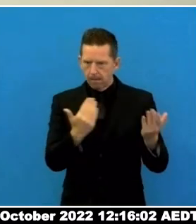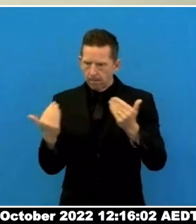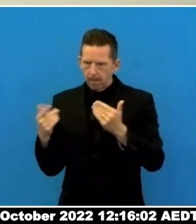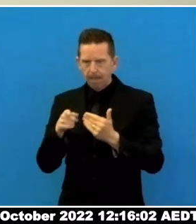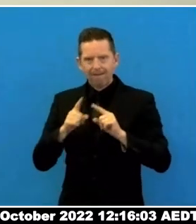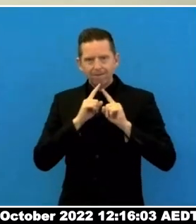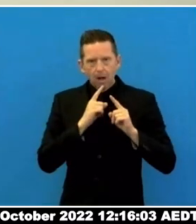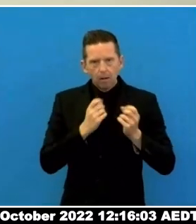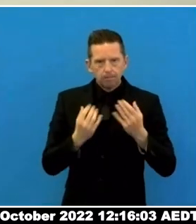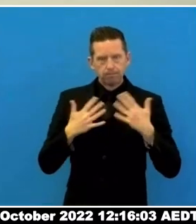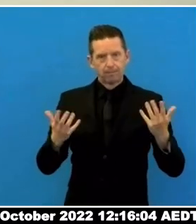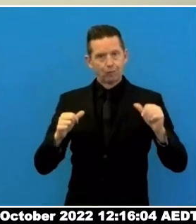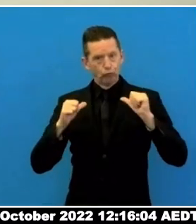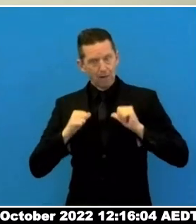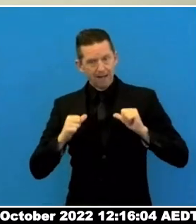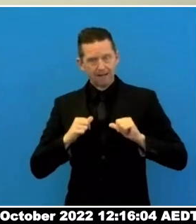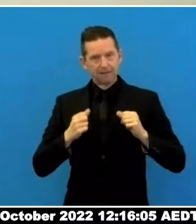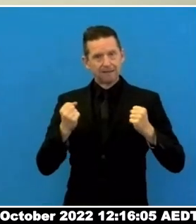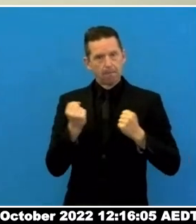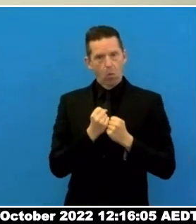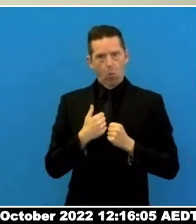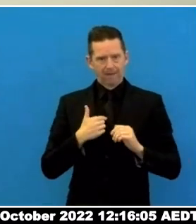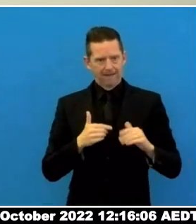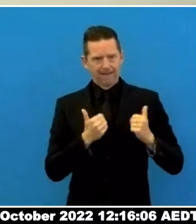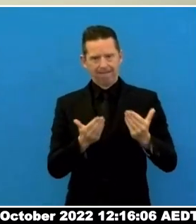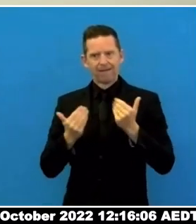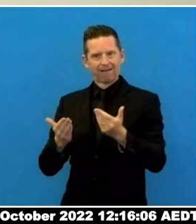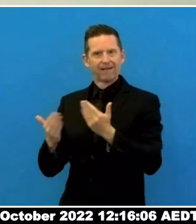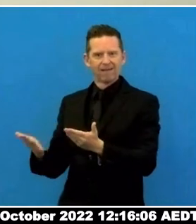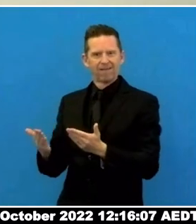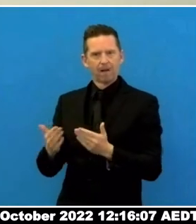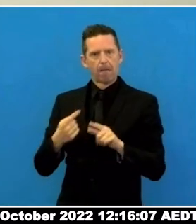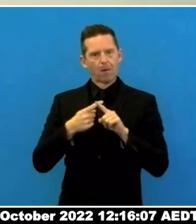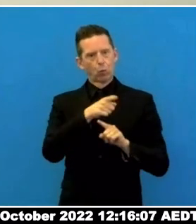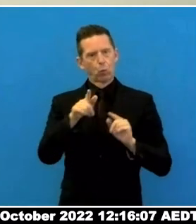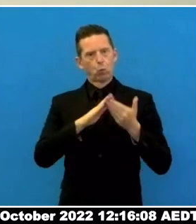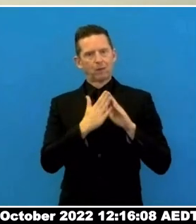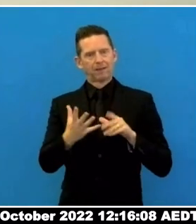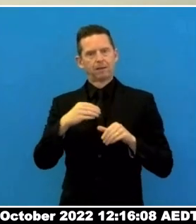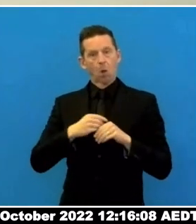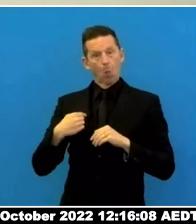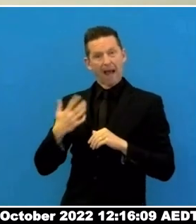providing training and support. So, that's very genuinely input from community, and there's documents that we have provided